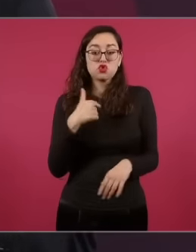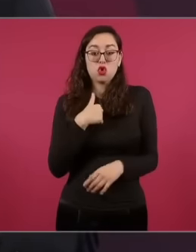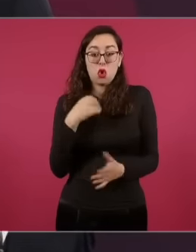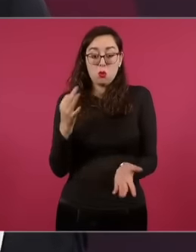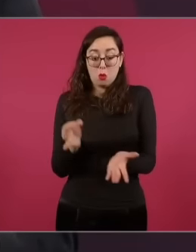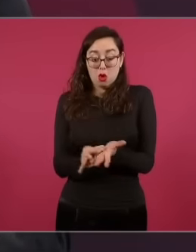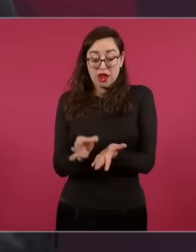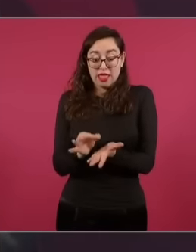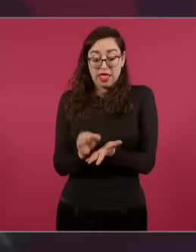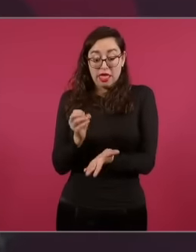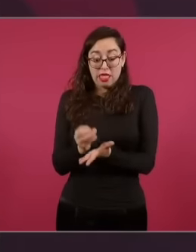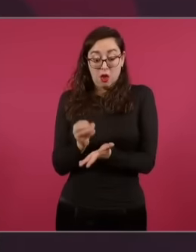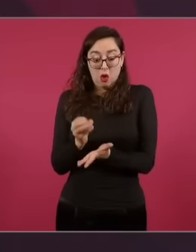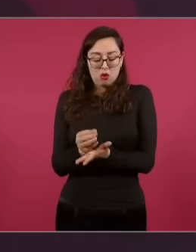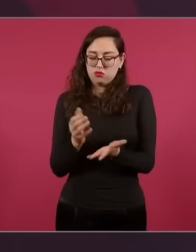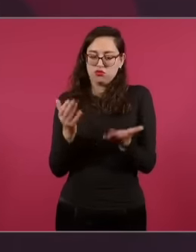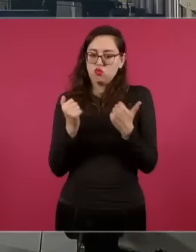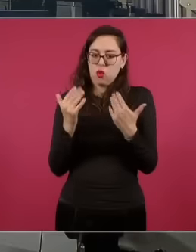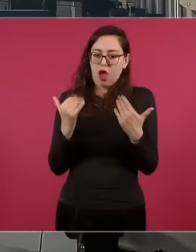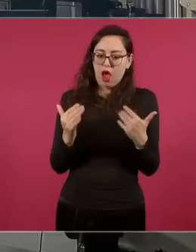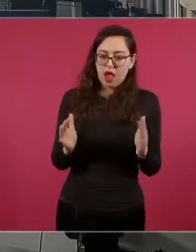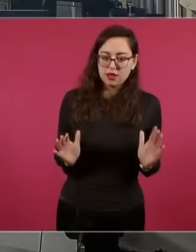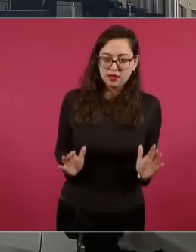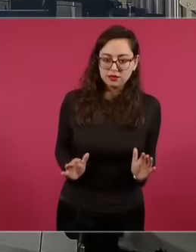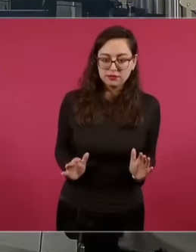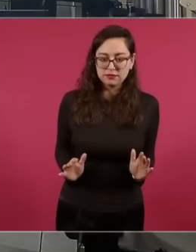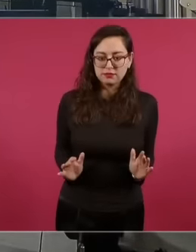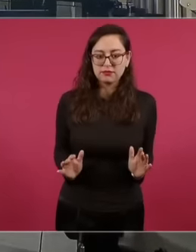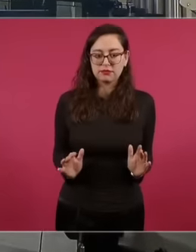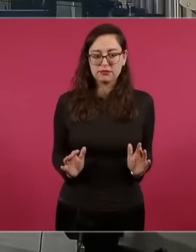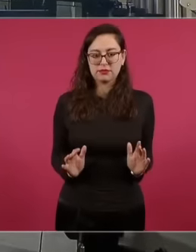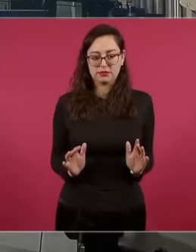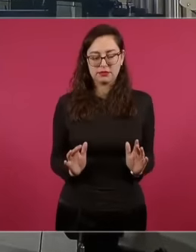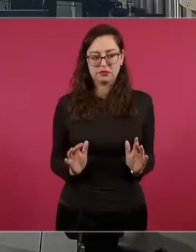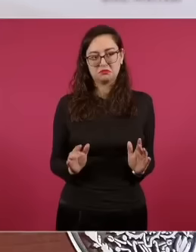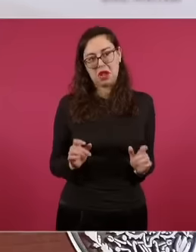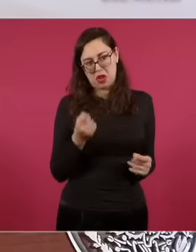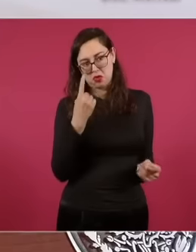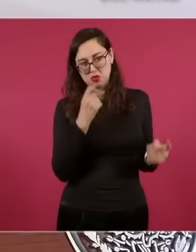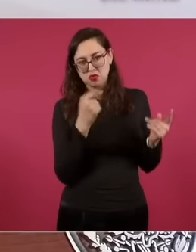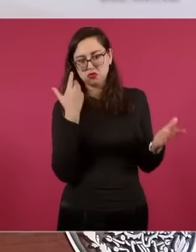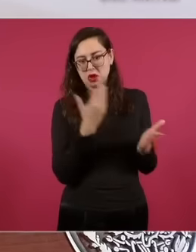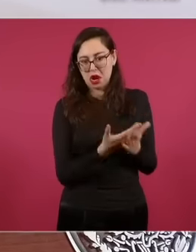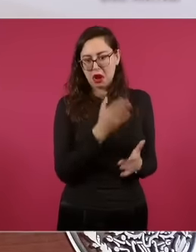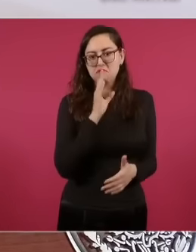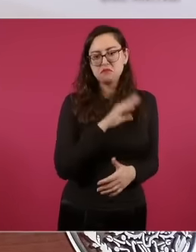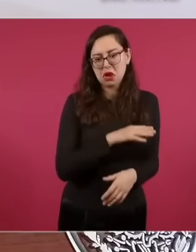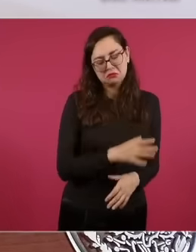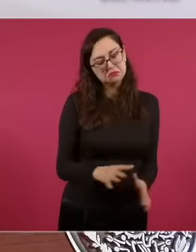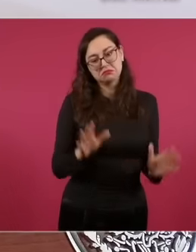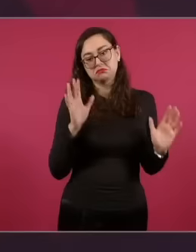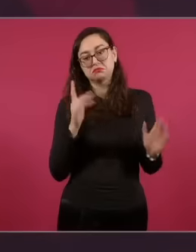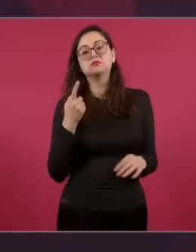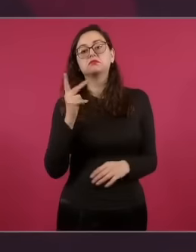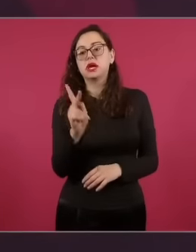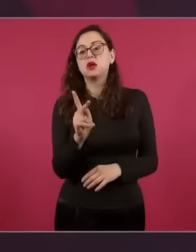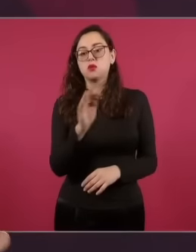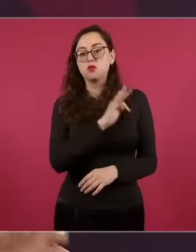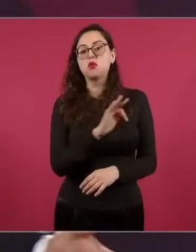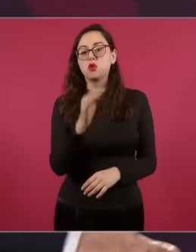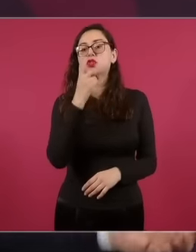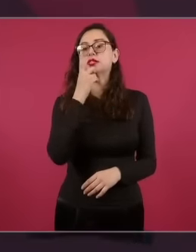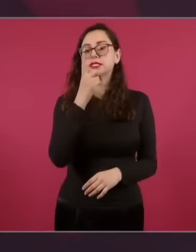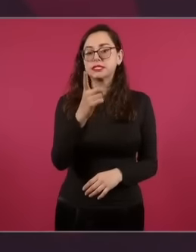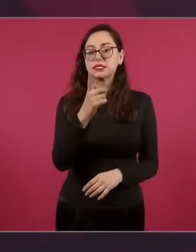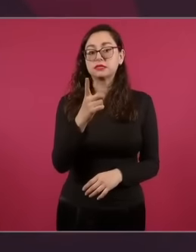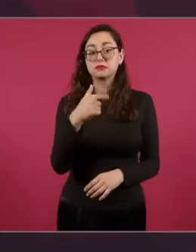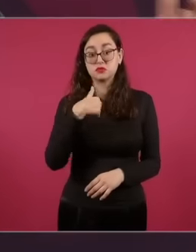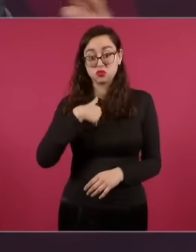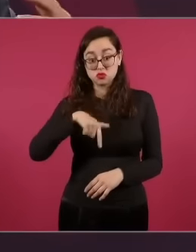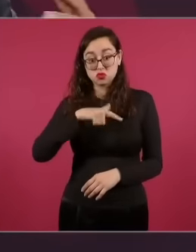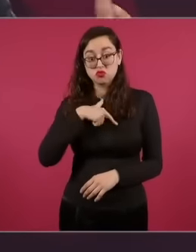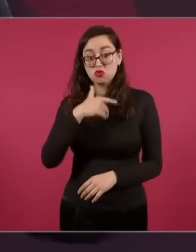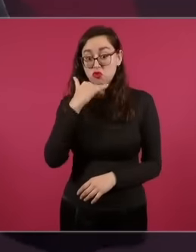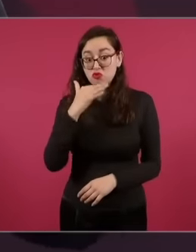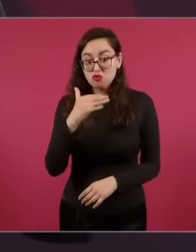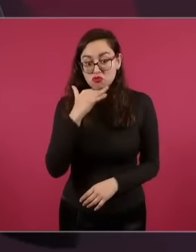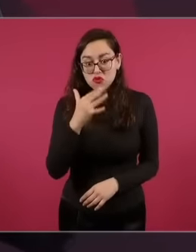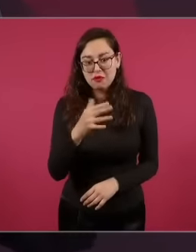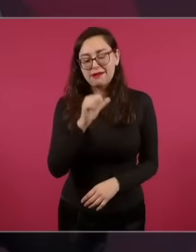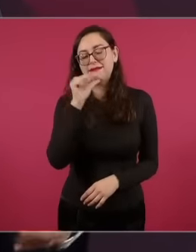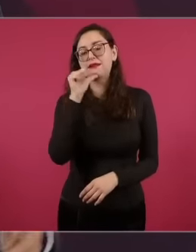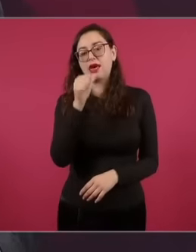, I can tell you that we are not corrupt and that those who make up the government,